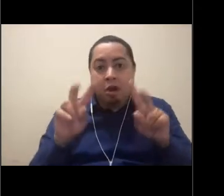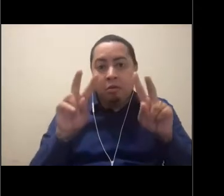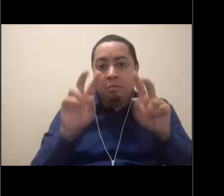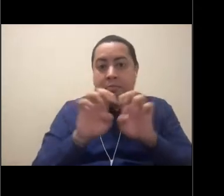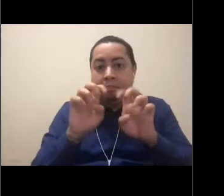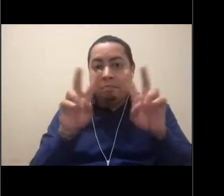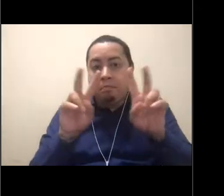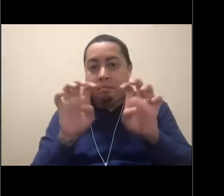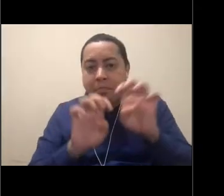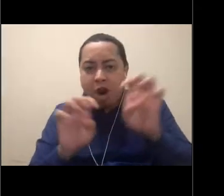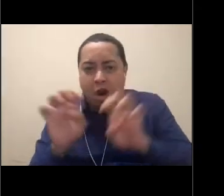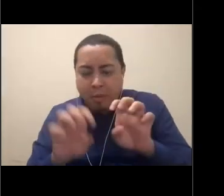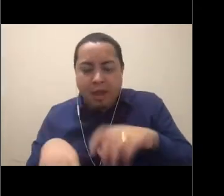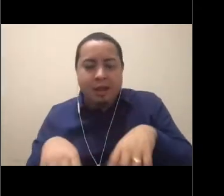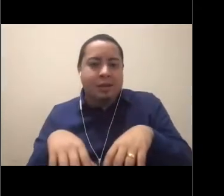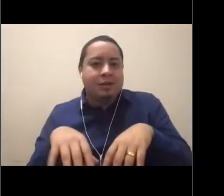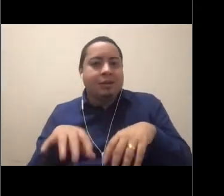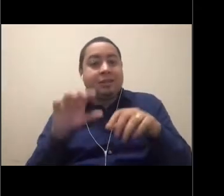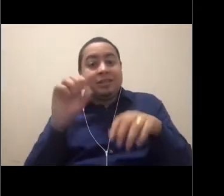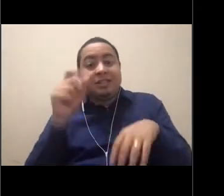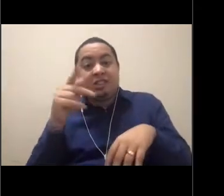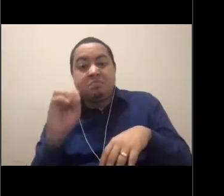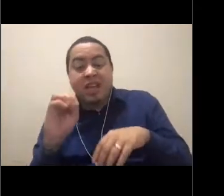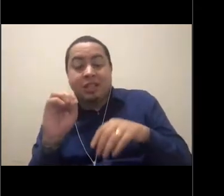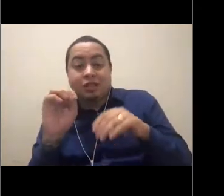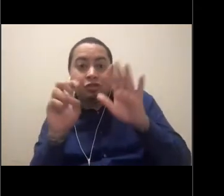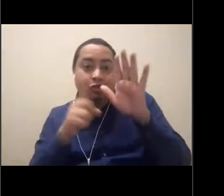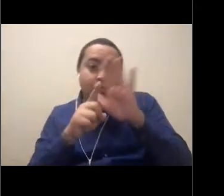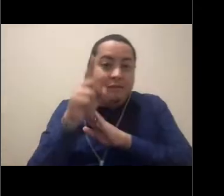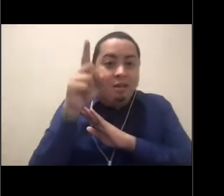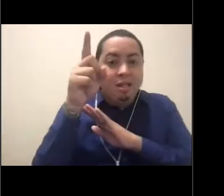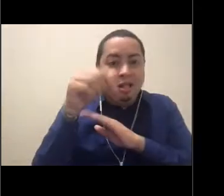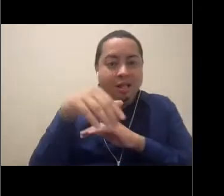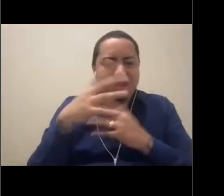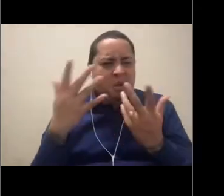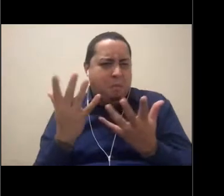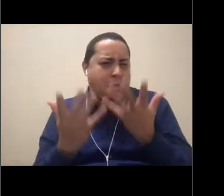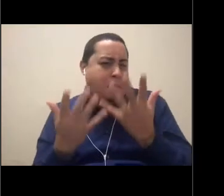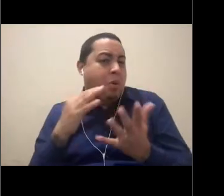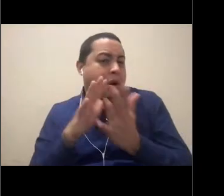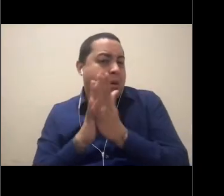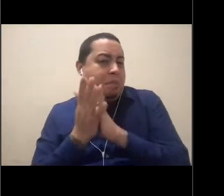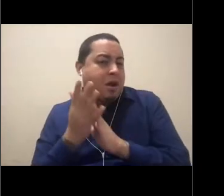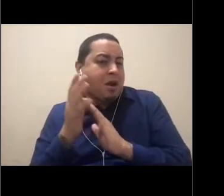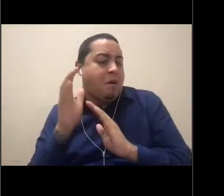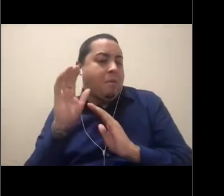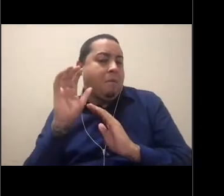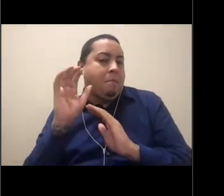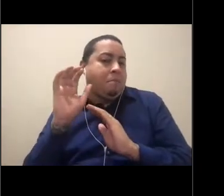and perhaps to becoming an astronaut. I was interested in the outdoors including hiking and camping.